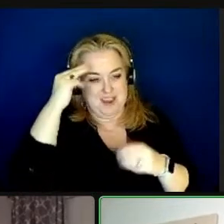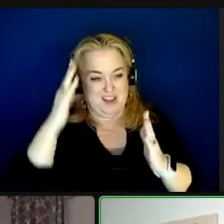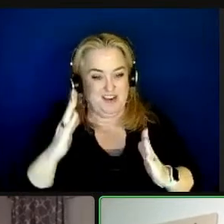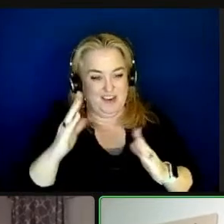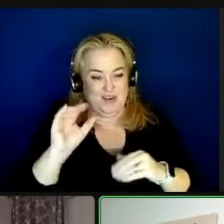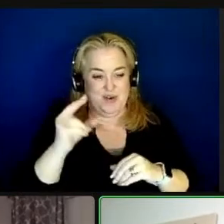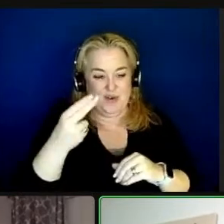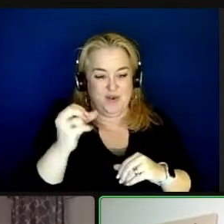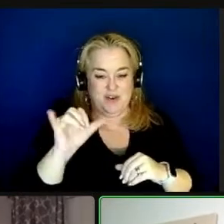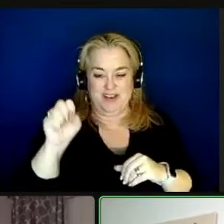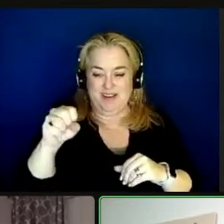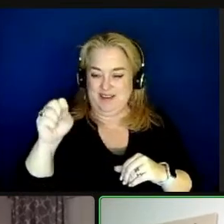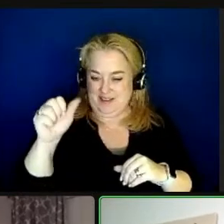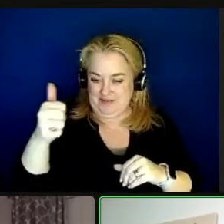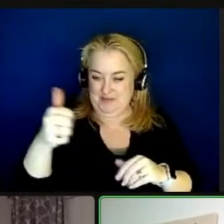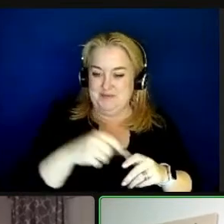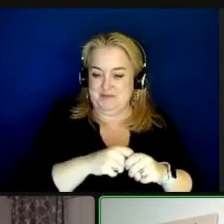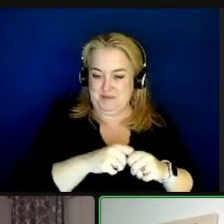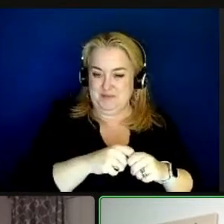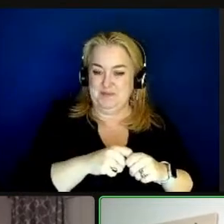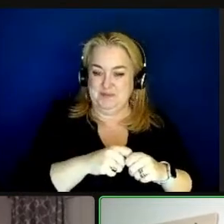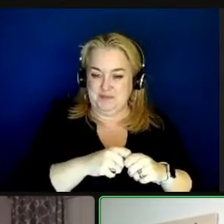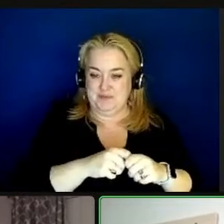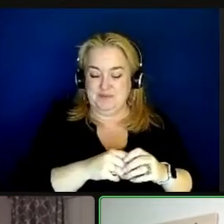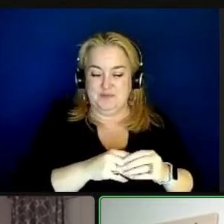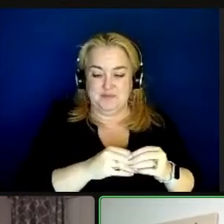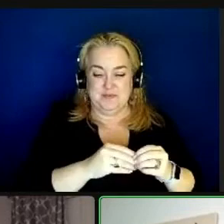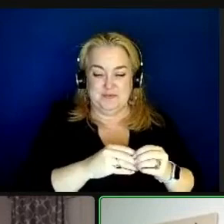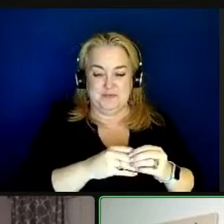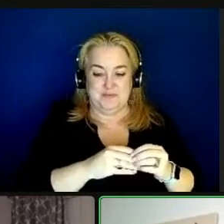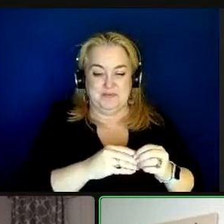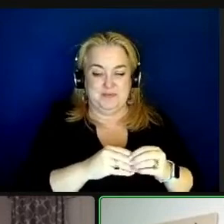ALL RIGHT.